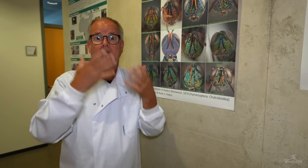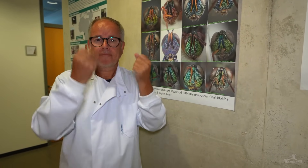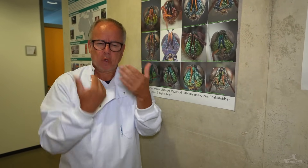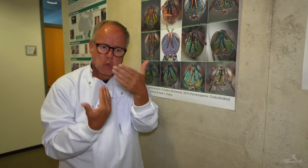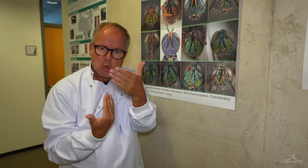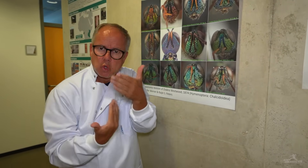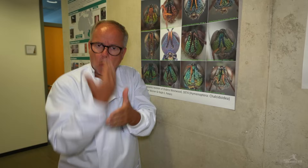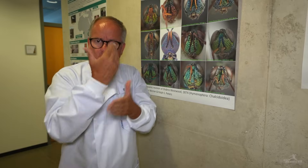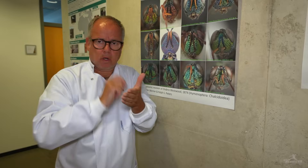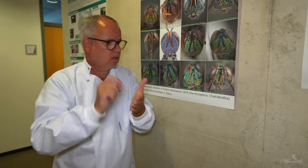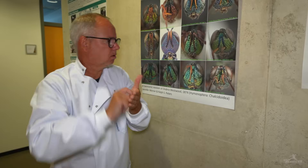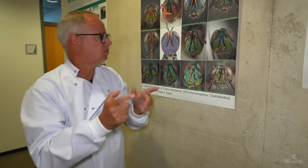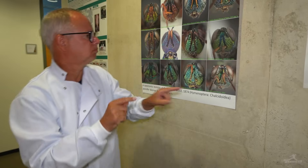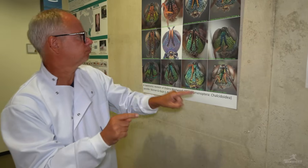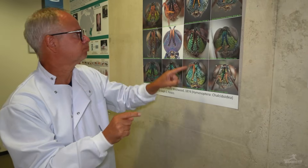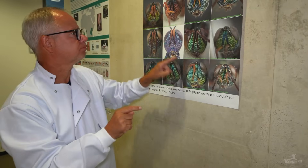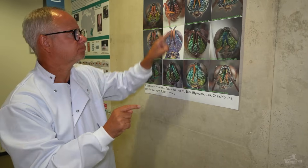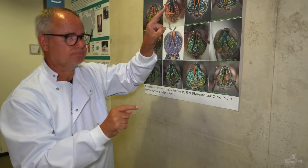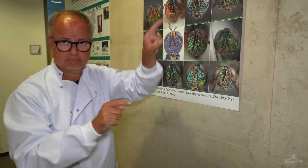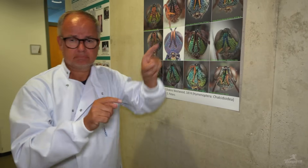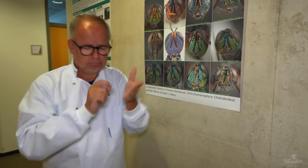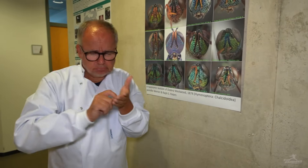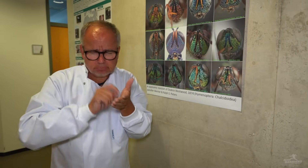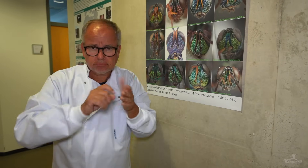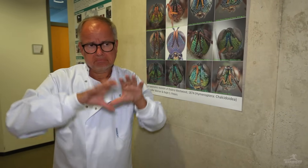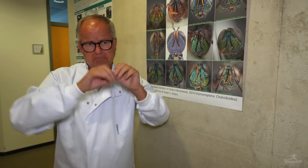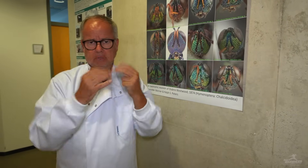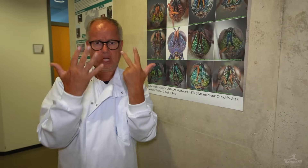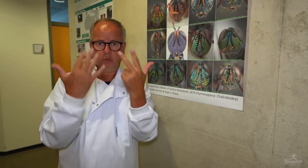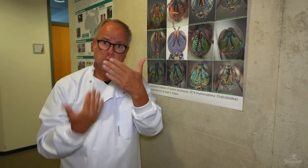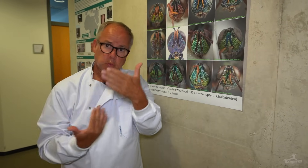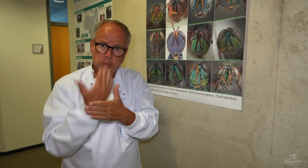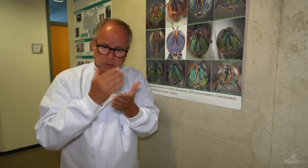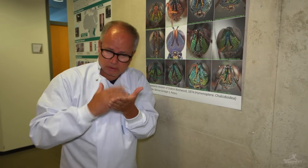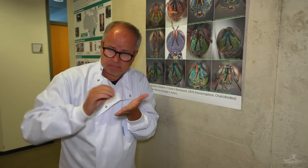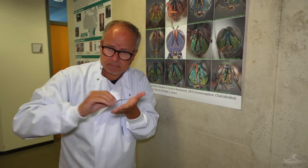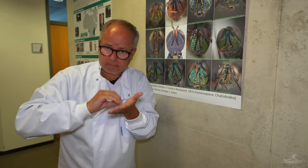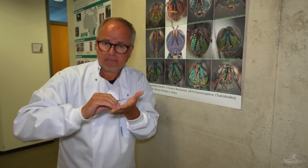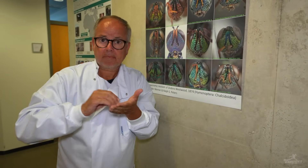with eight recent additions.